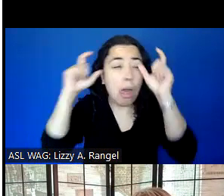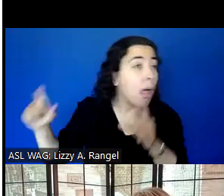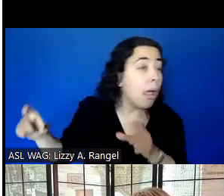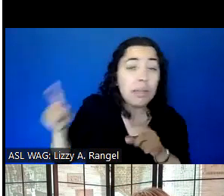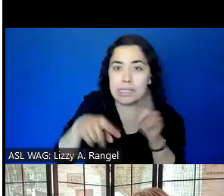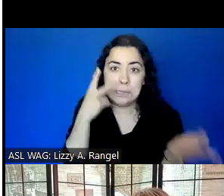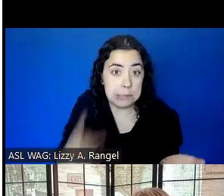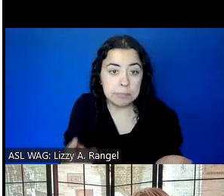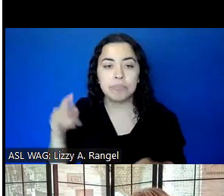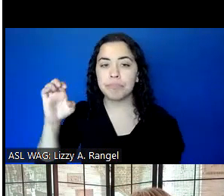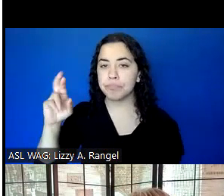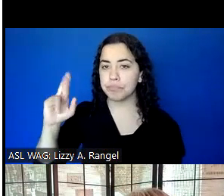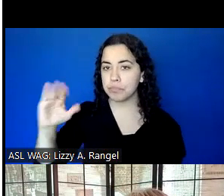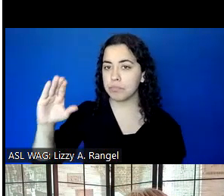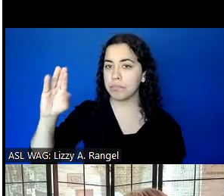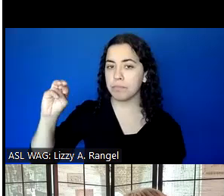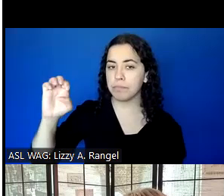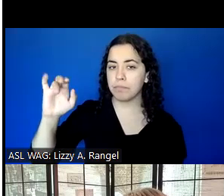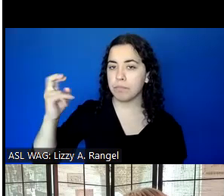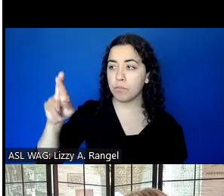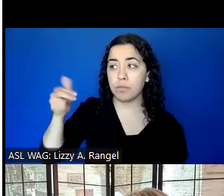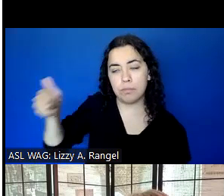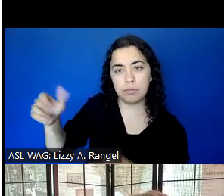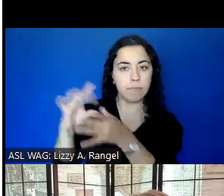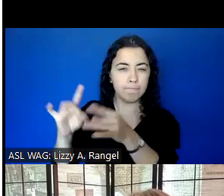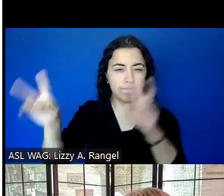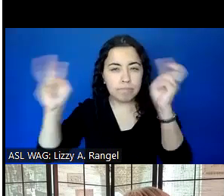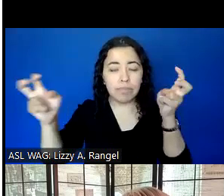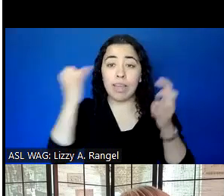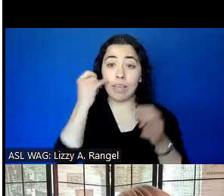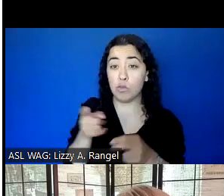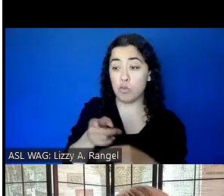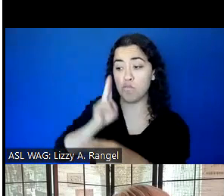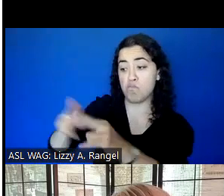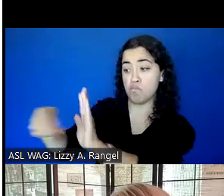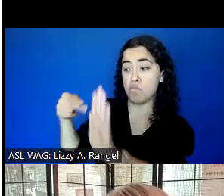we can't always see these disabilities. And it's about providing equal access to